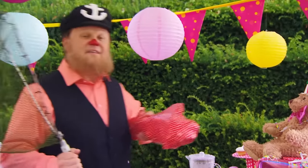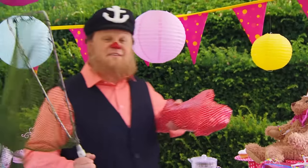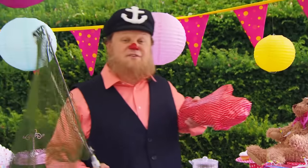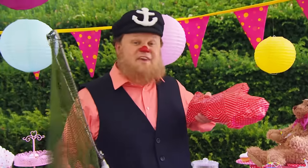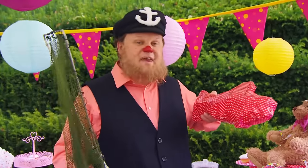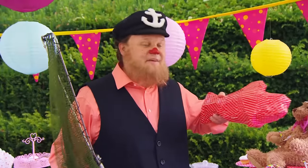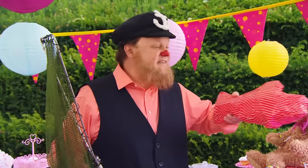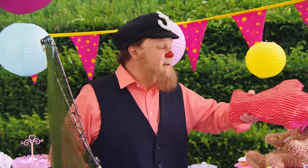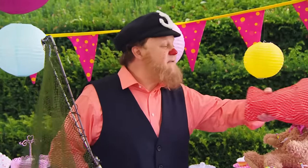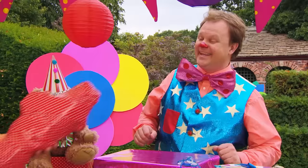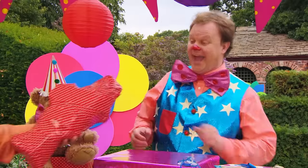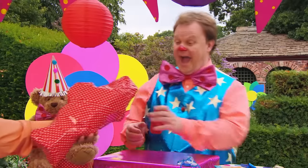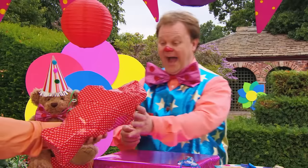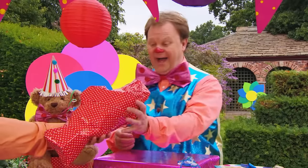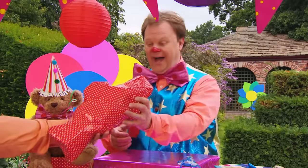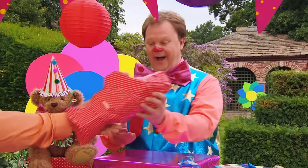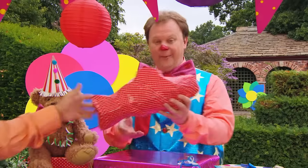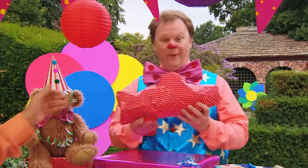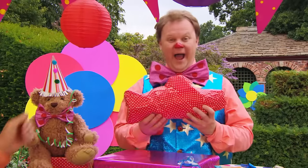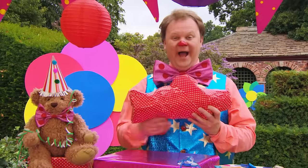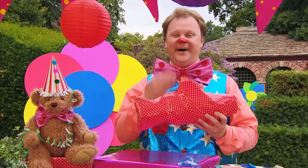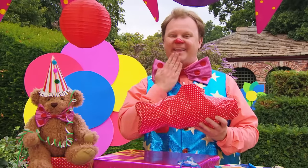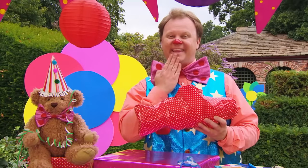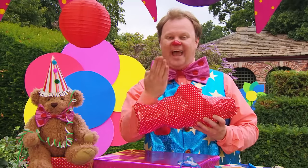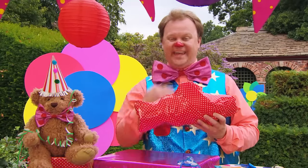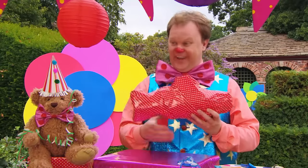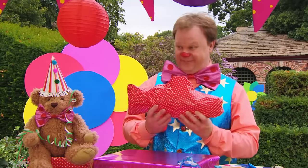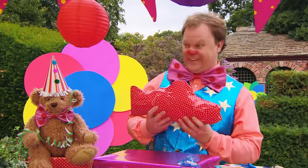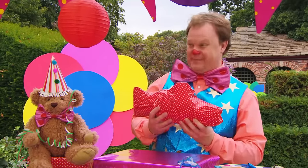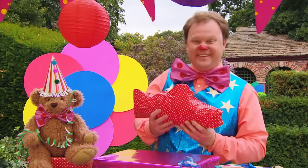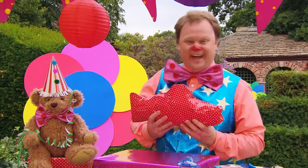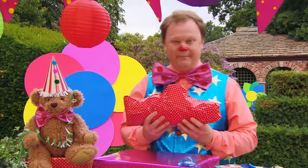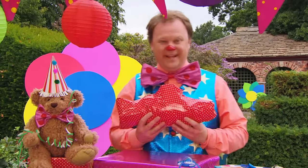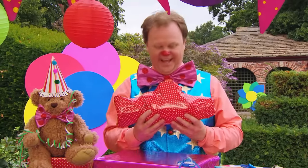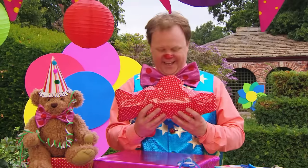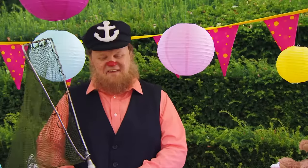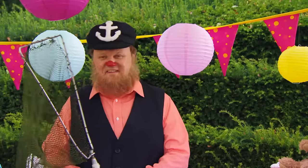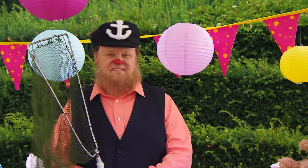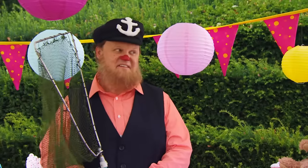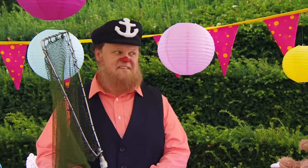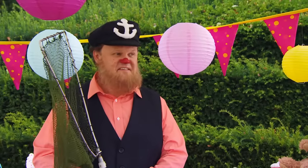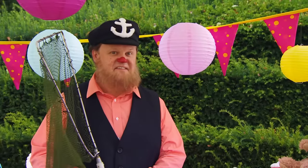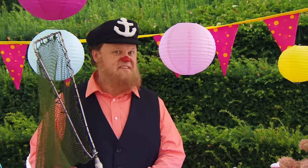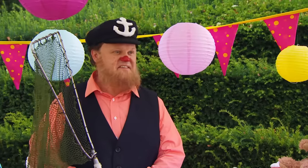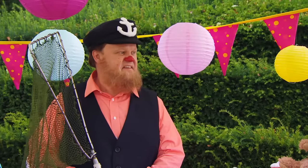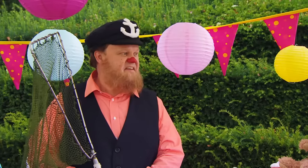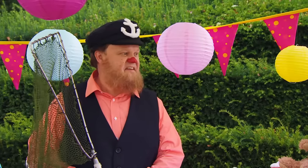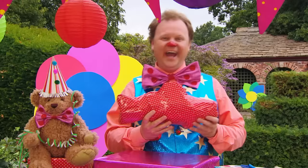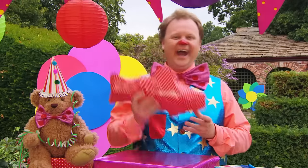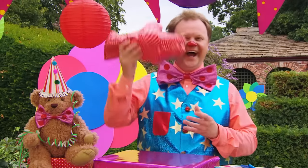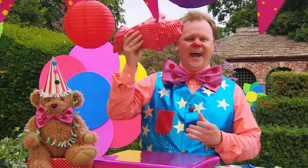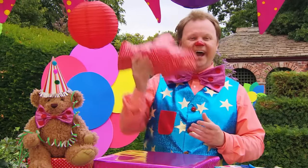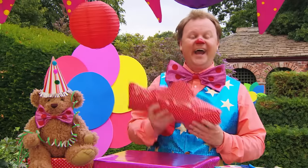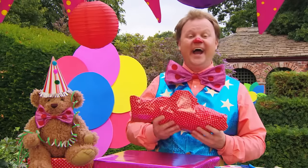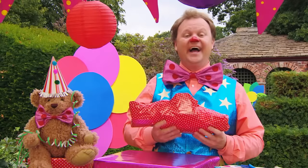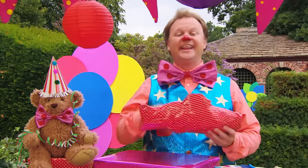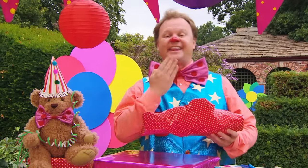this is for you mr tumble oh wow thank you fisherman tumble happy birthday mr tumble